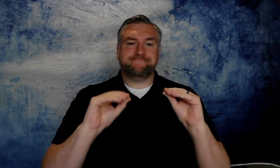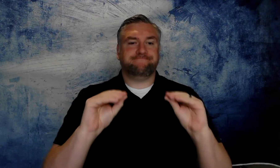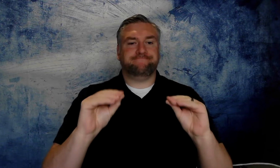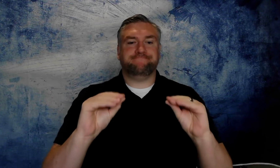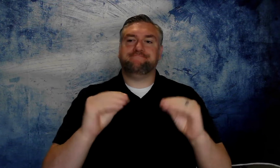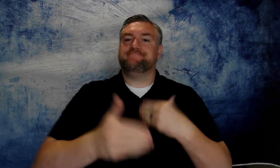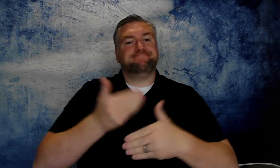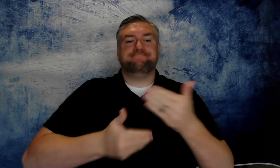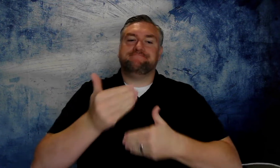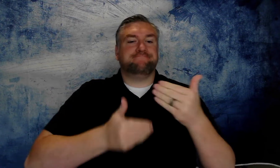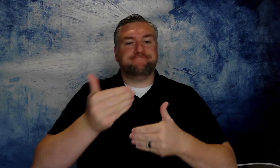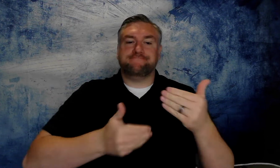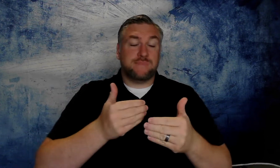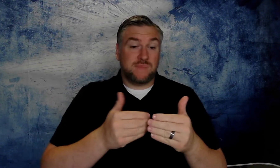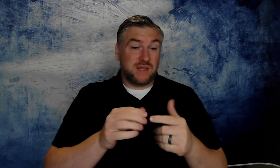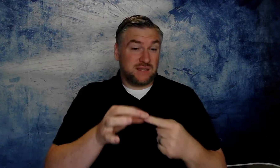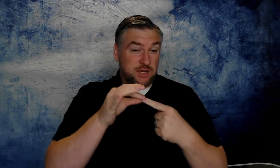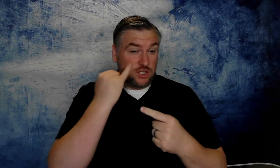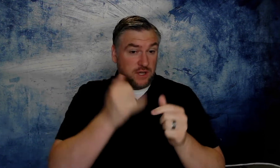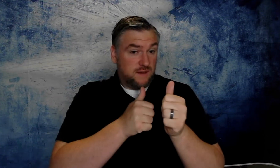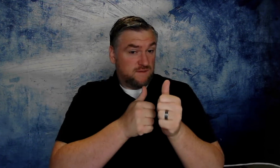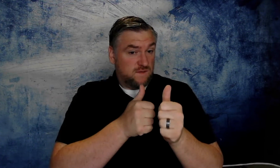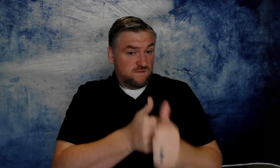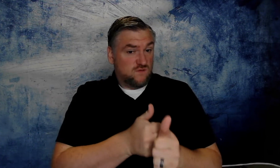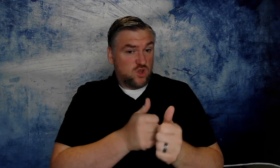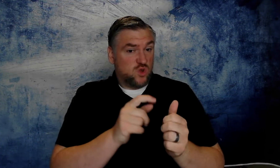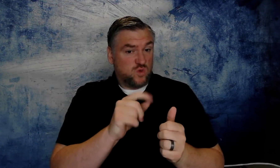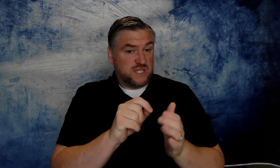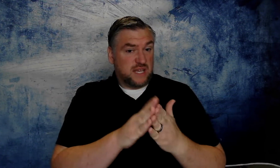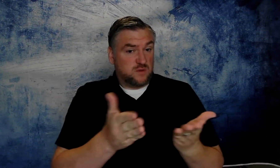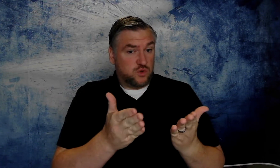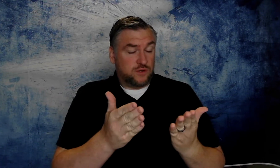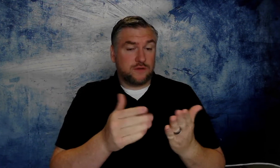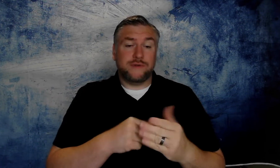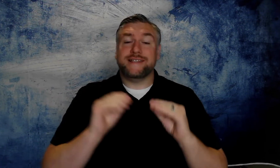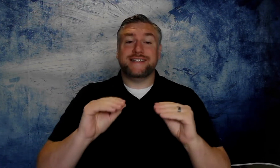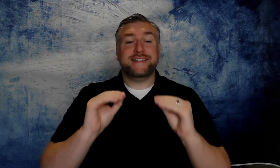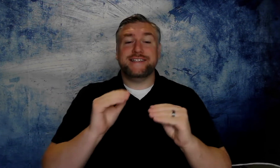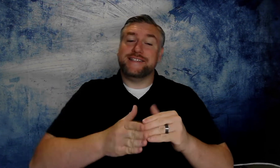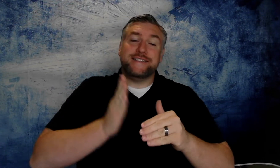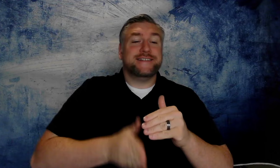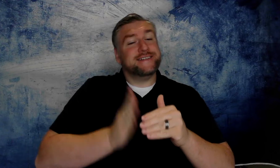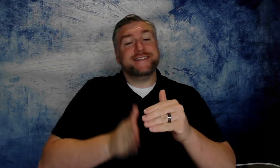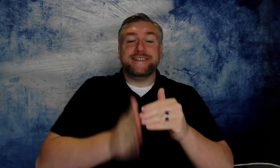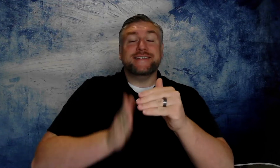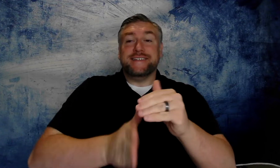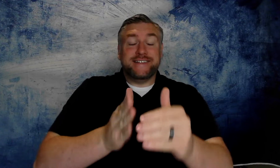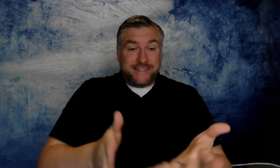Really, often we just teach and just move along, especially if we're following a textbook we teach,